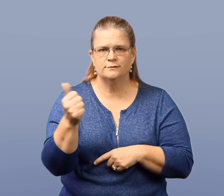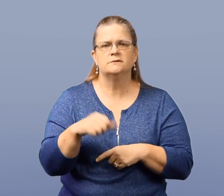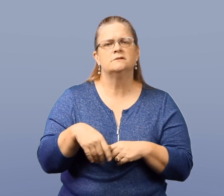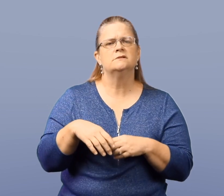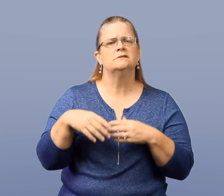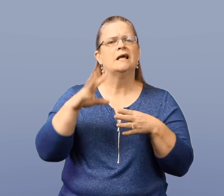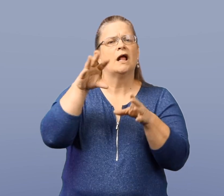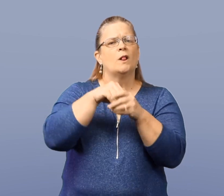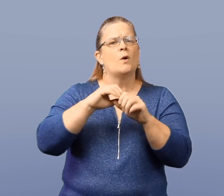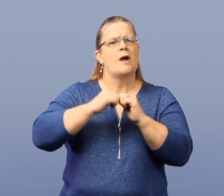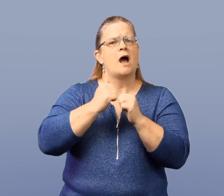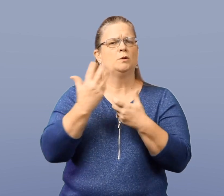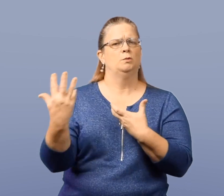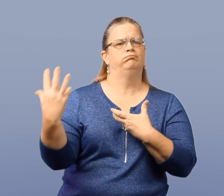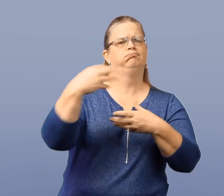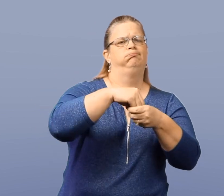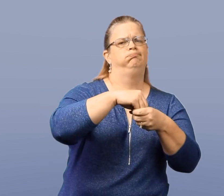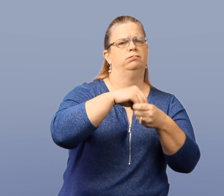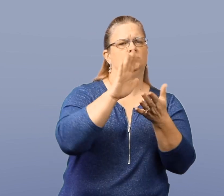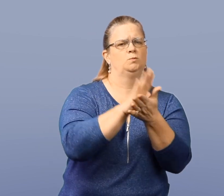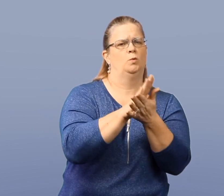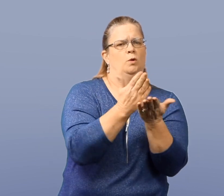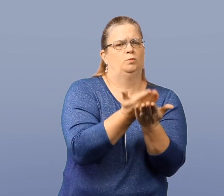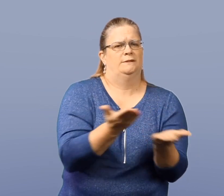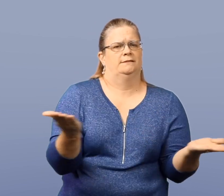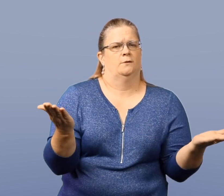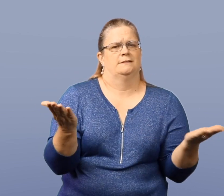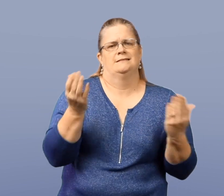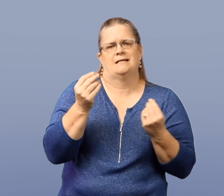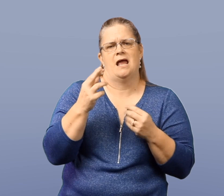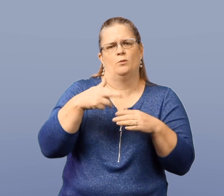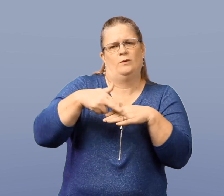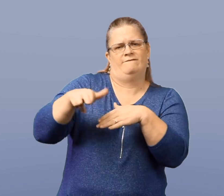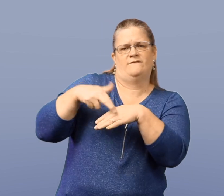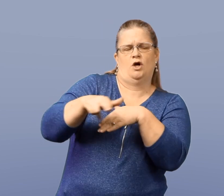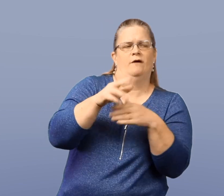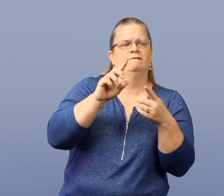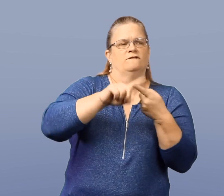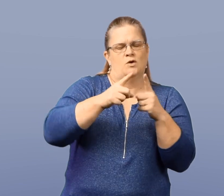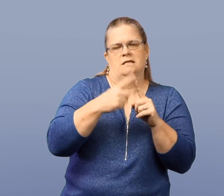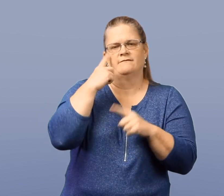including how to partake in school resources and referring friends for help.